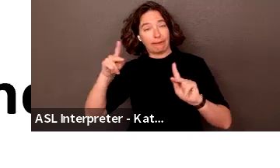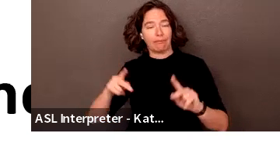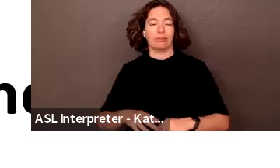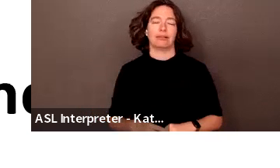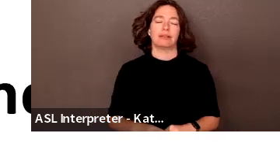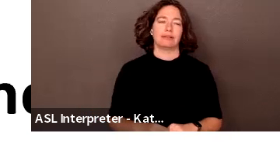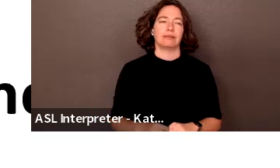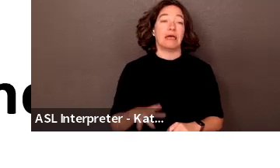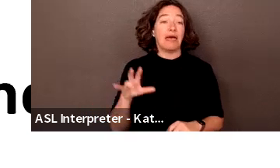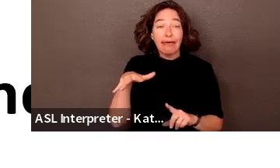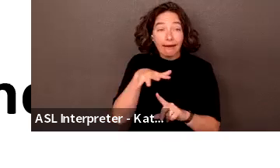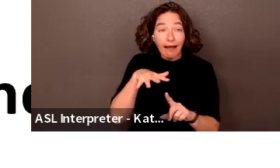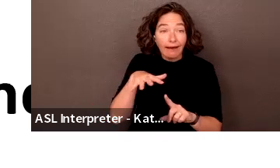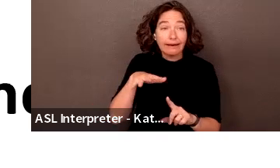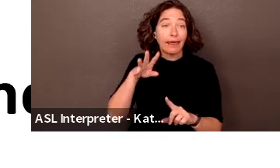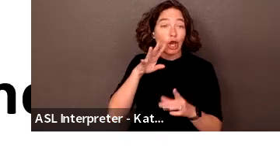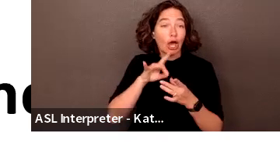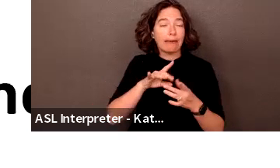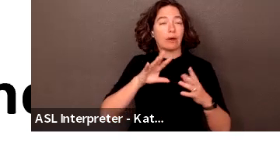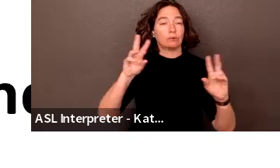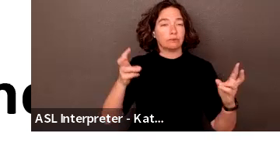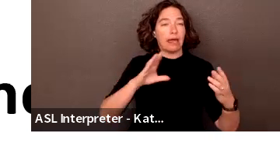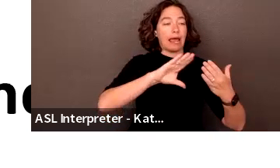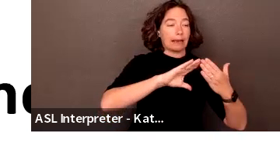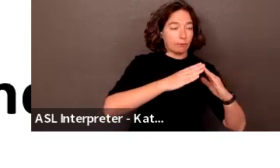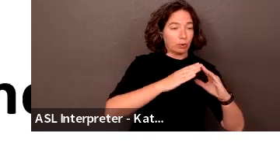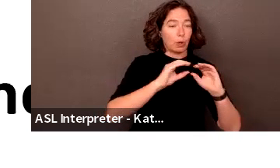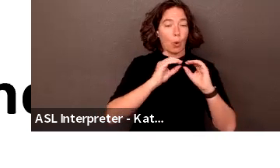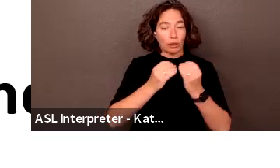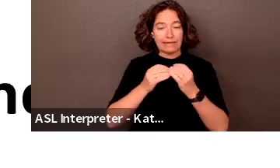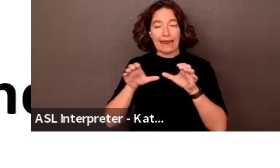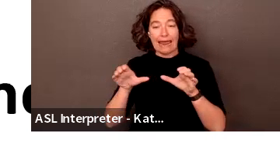we're going to use acronyms please spell them out. I hear one the other